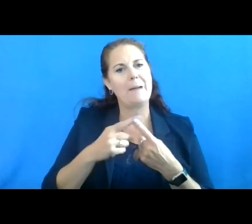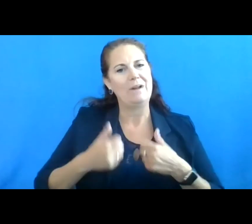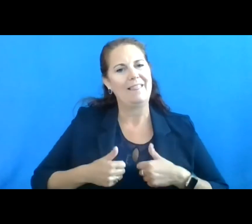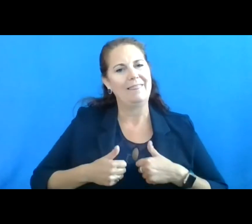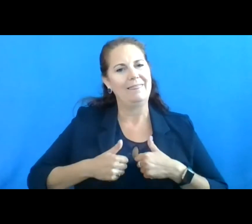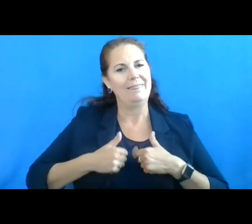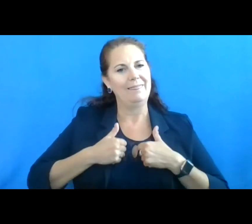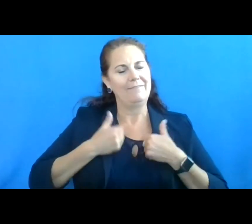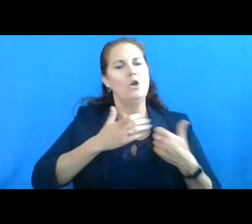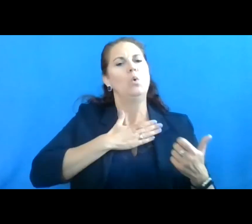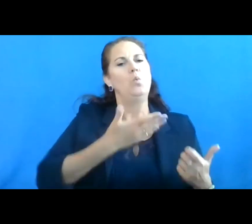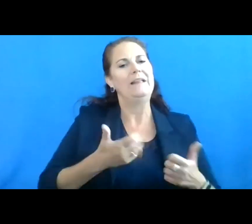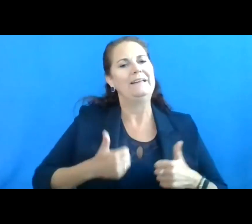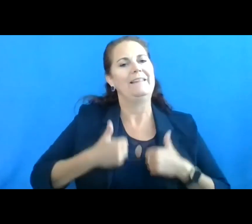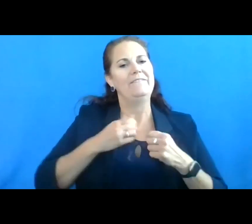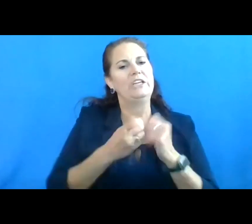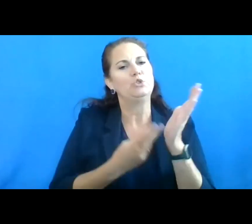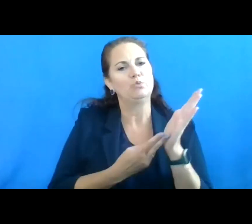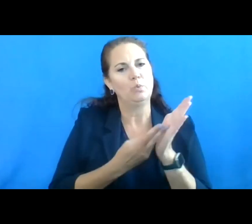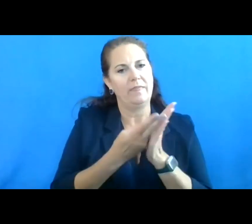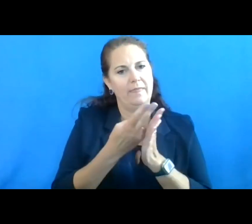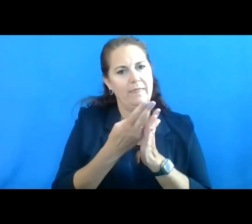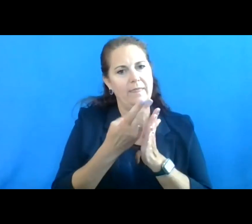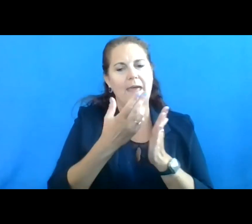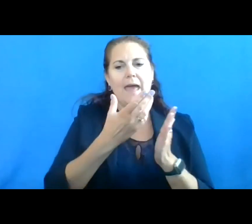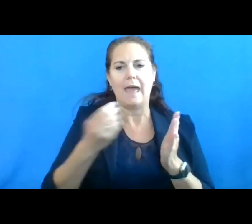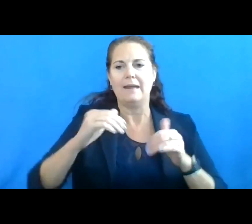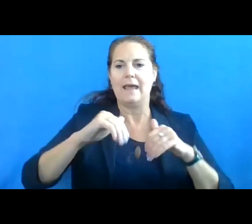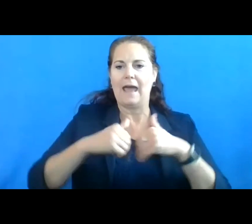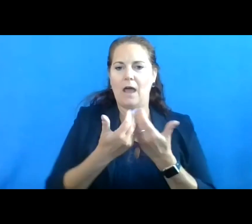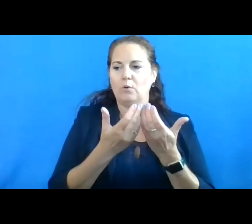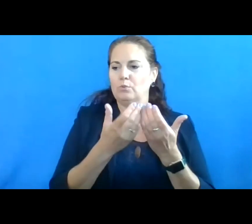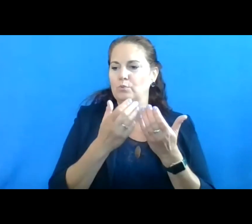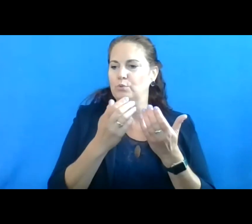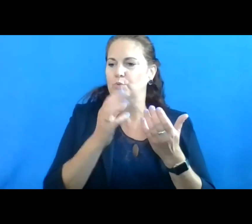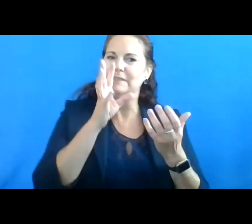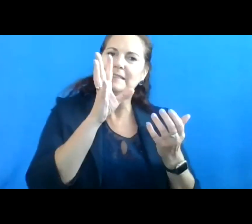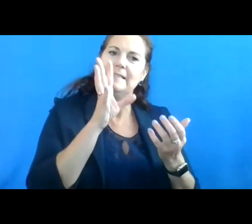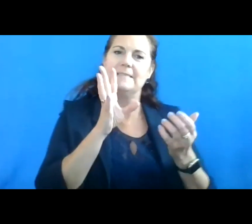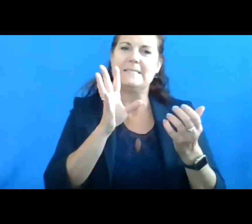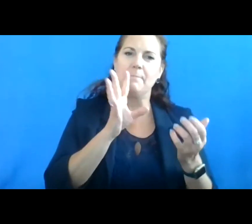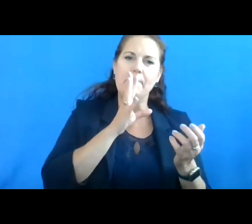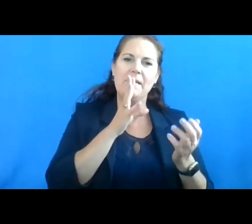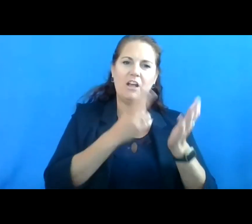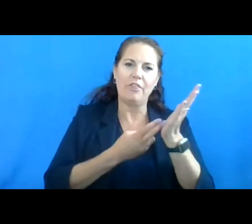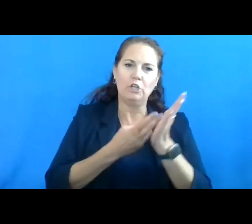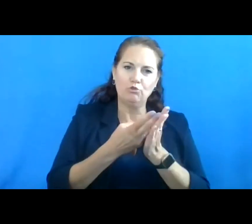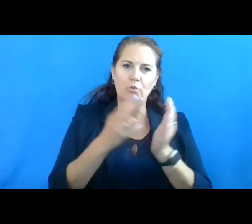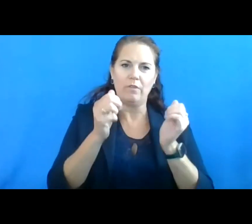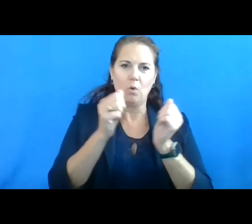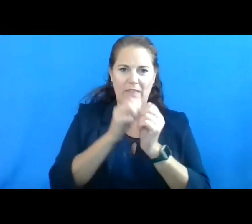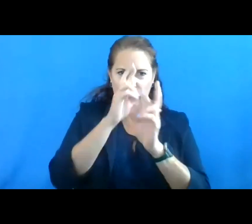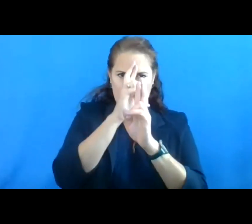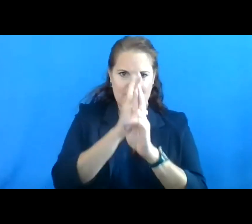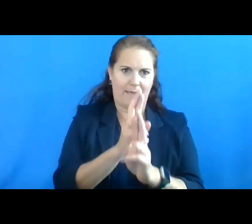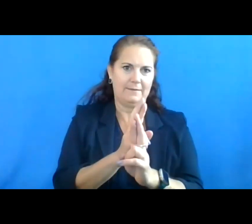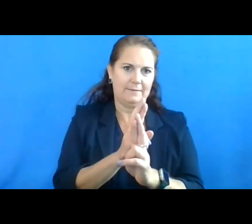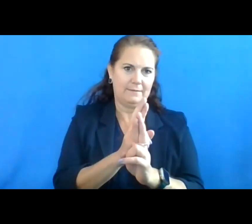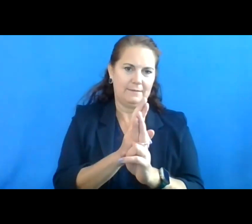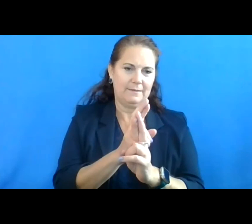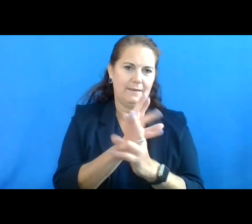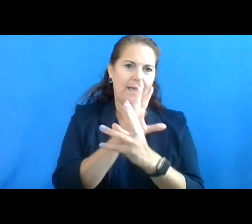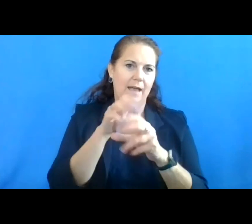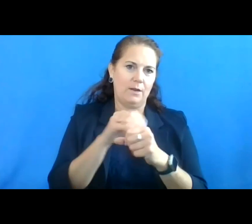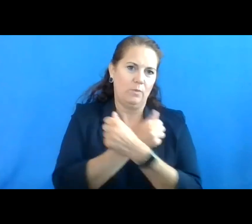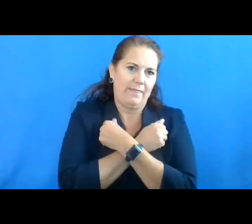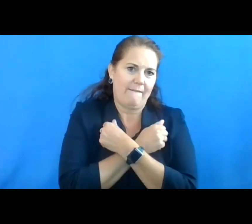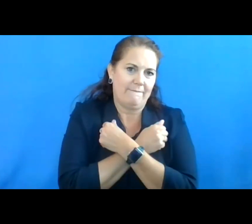learning to live in truth and how to speak the truth with respect and with love, and